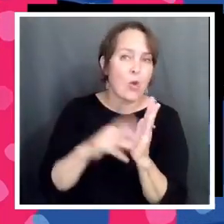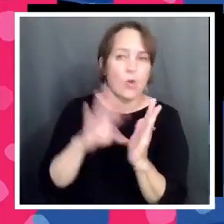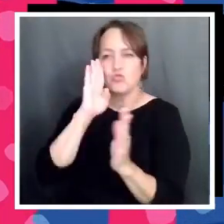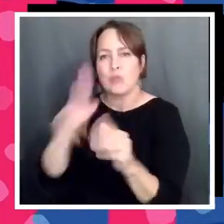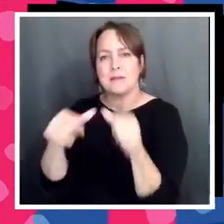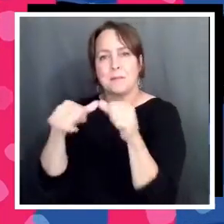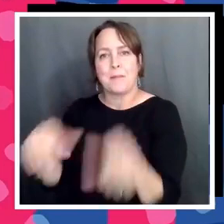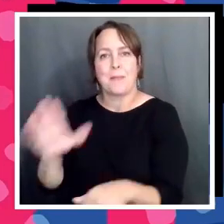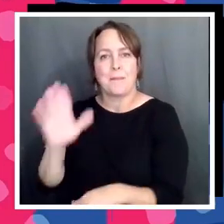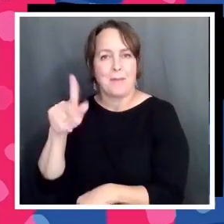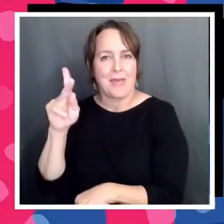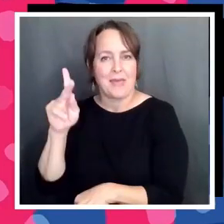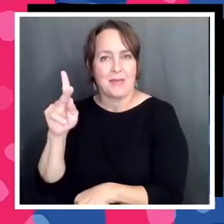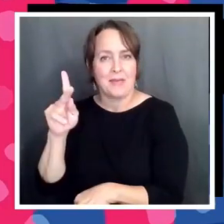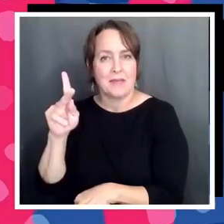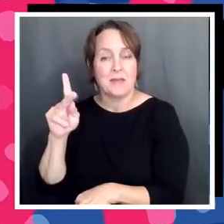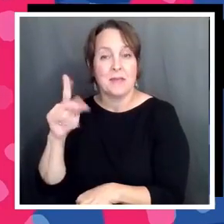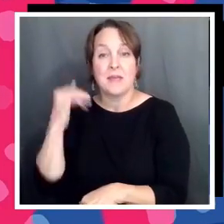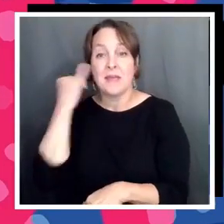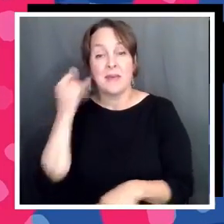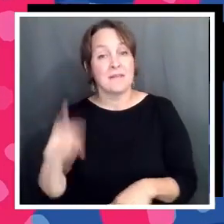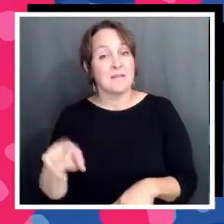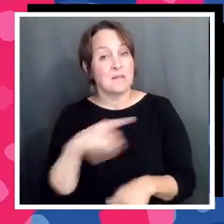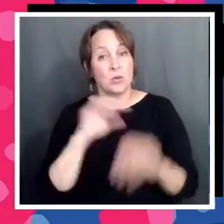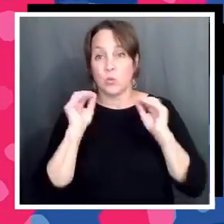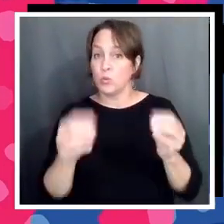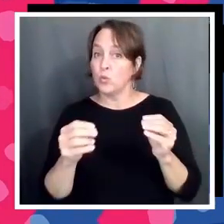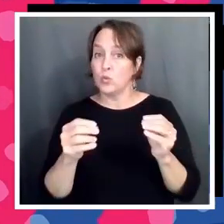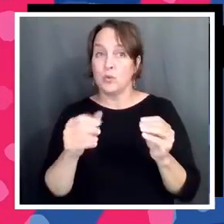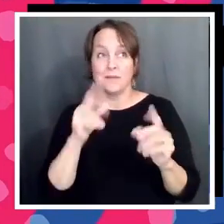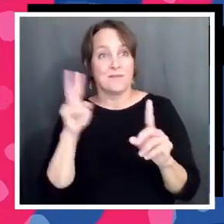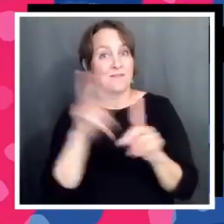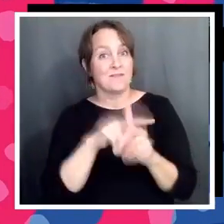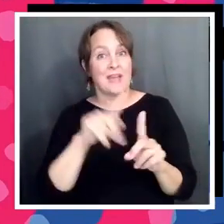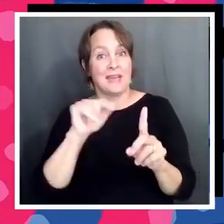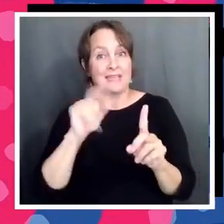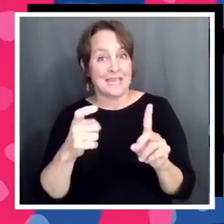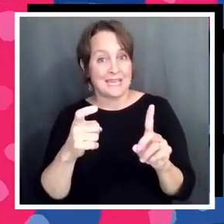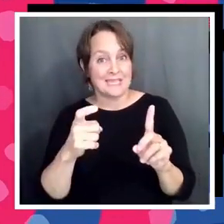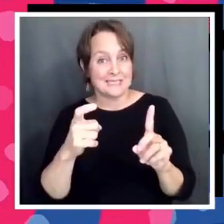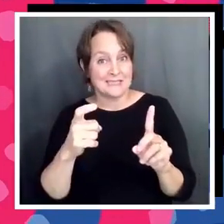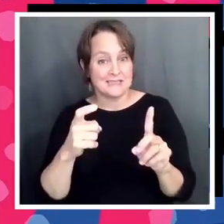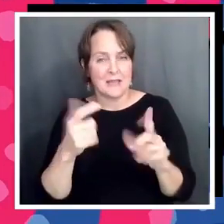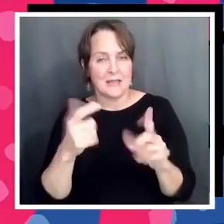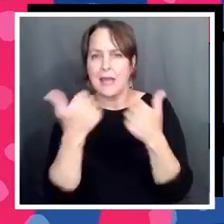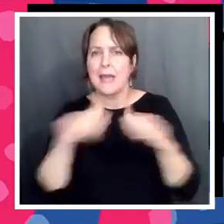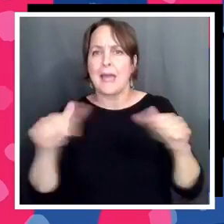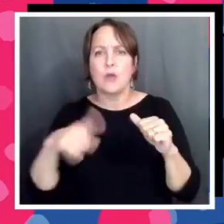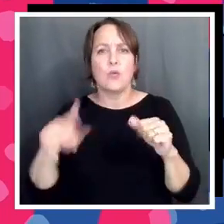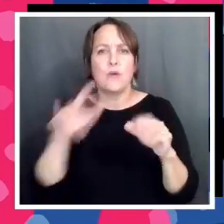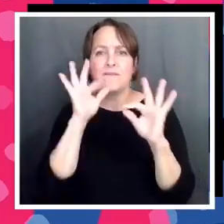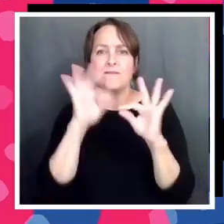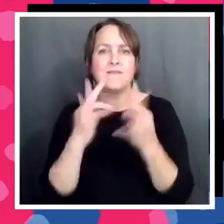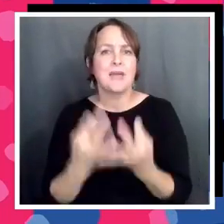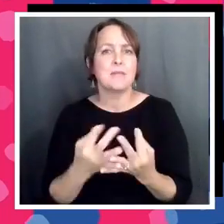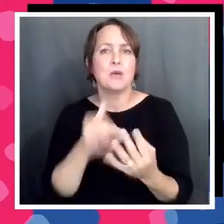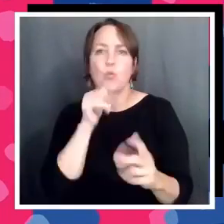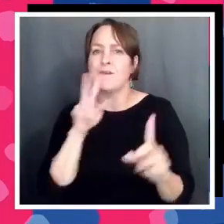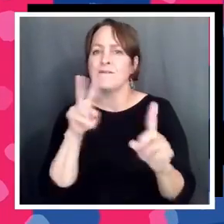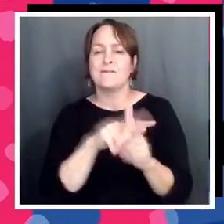ARE AUAUMATITI THTHEYRERE ST T IN THE MAIL OR